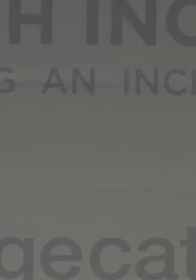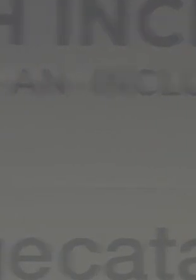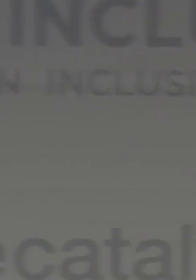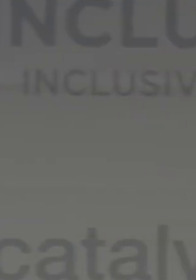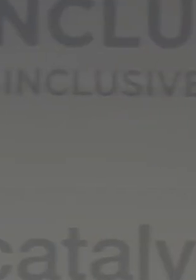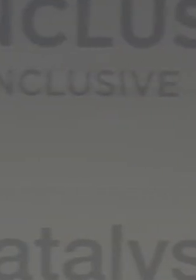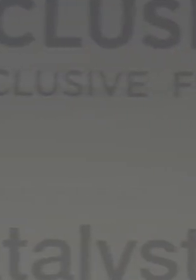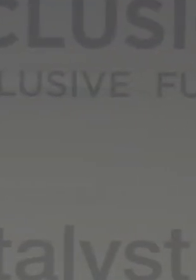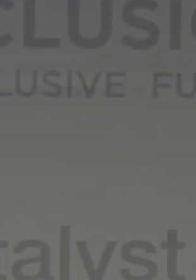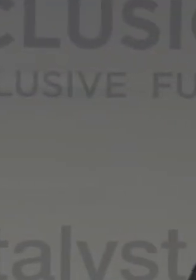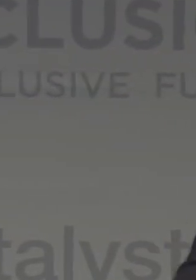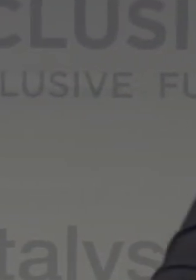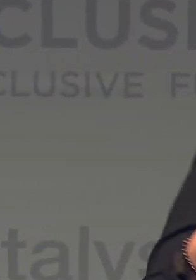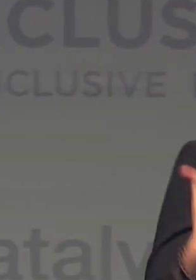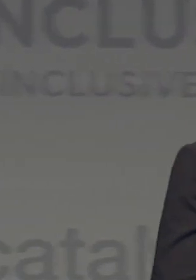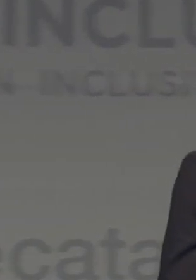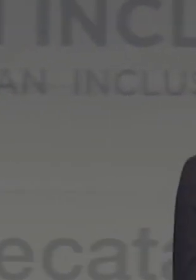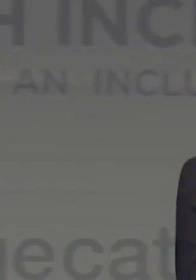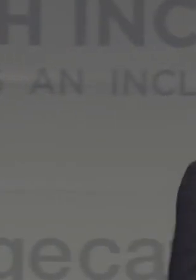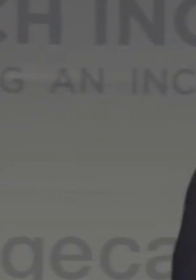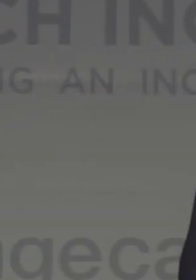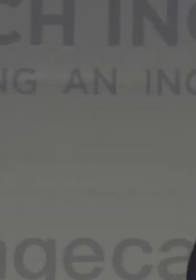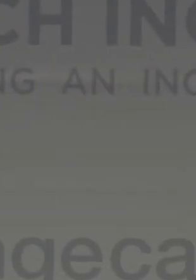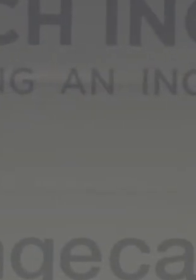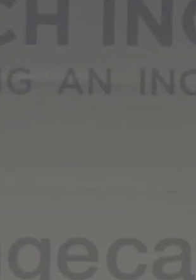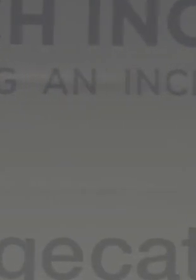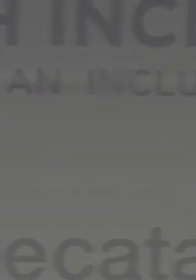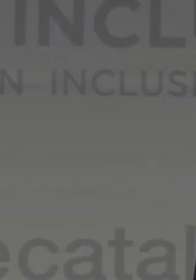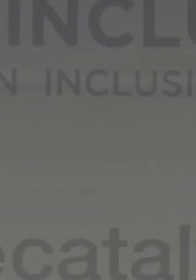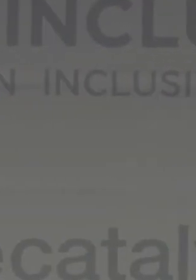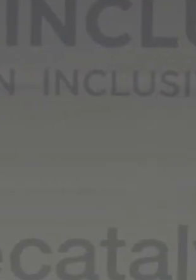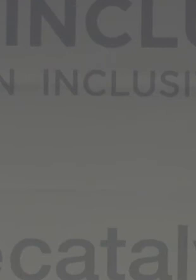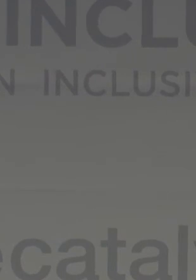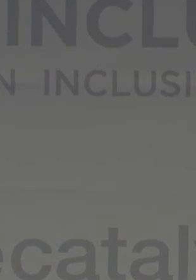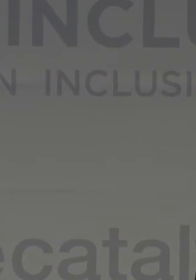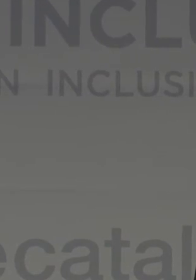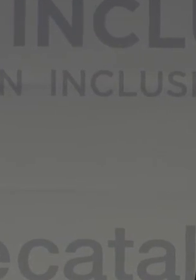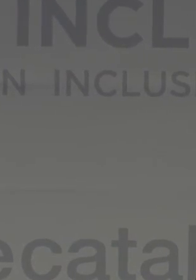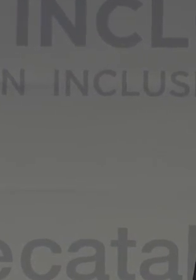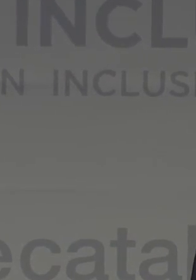I met with every single senator who would listen to me and the bill went to